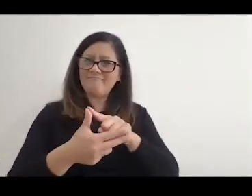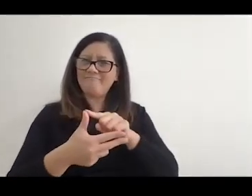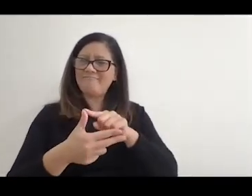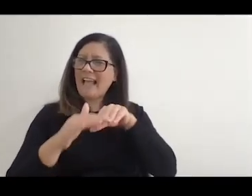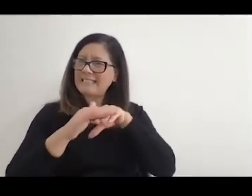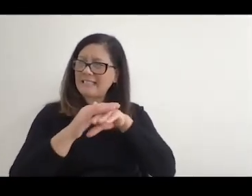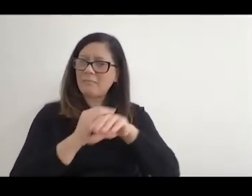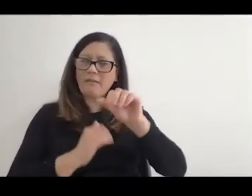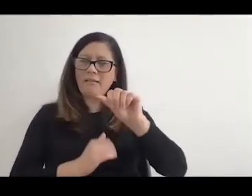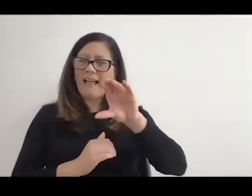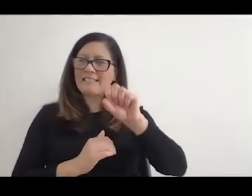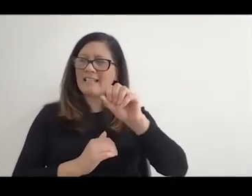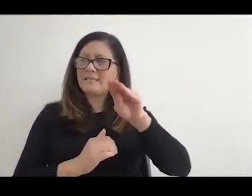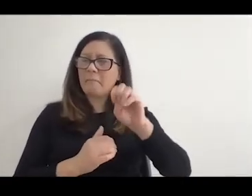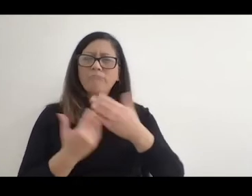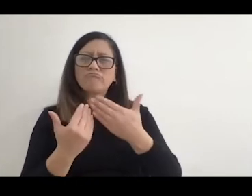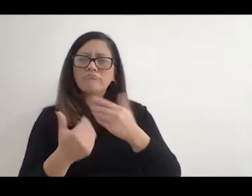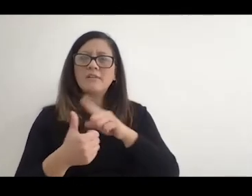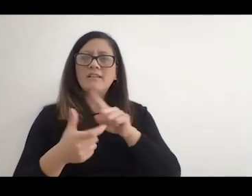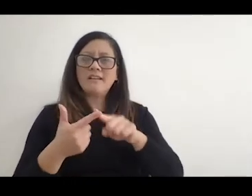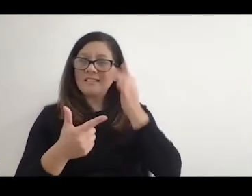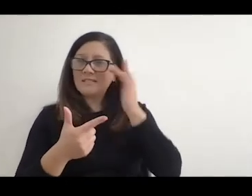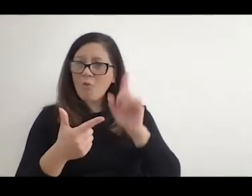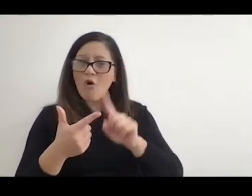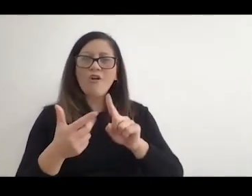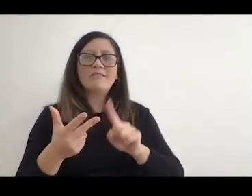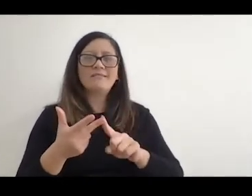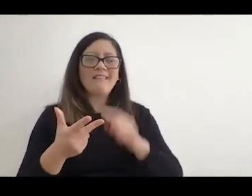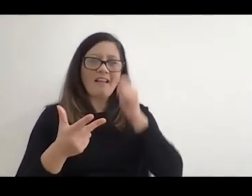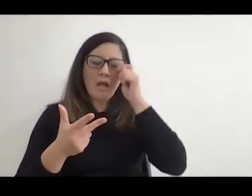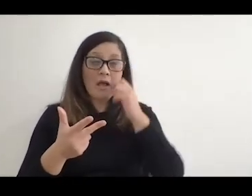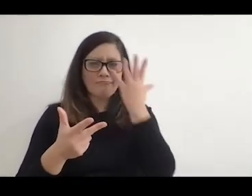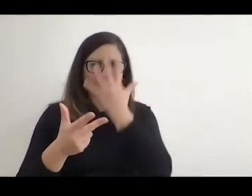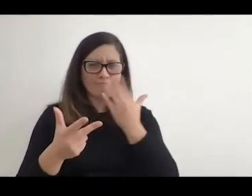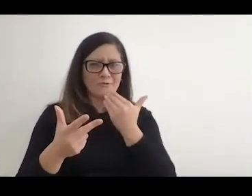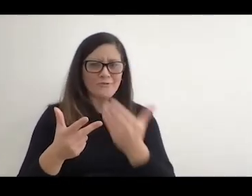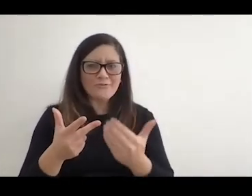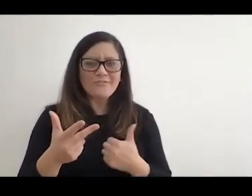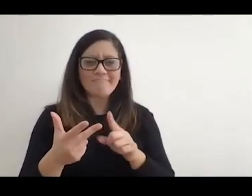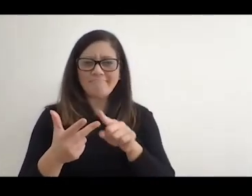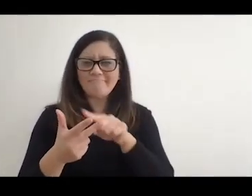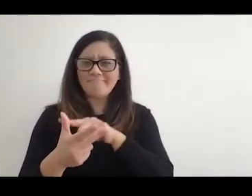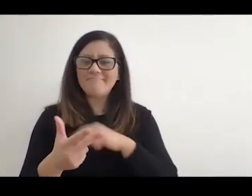Can I use it? I said well, yeah, of course you can use adjust site me. It's not.